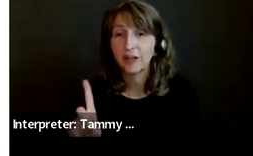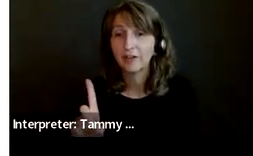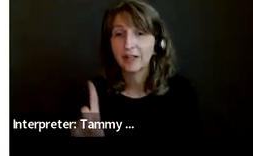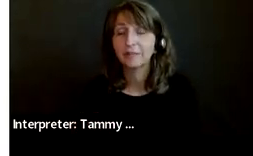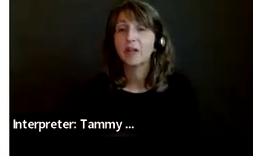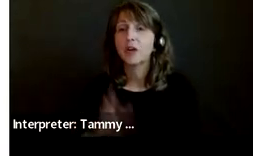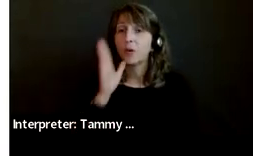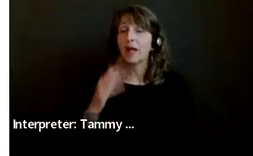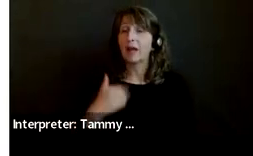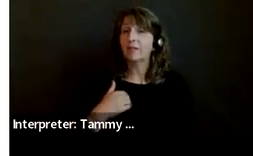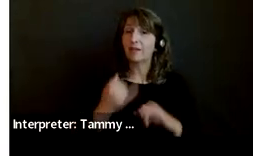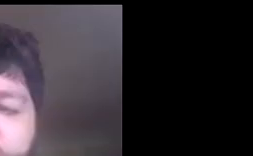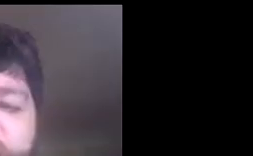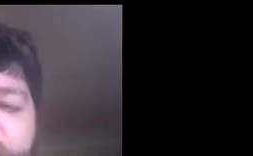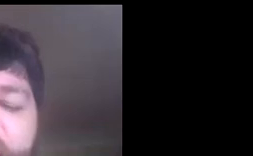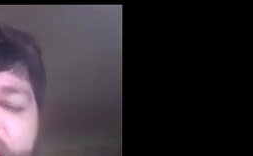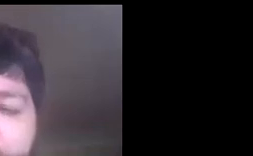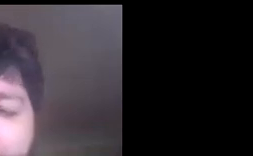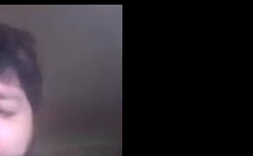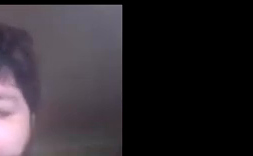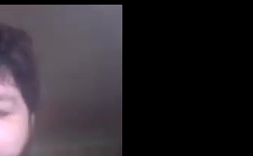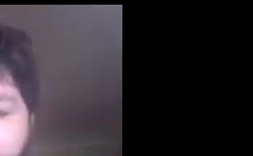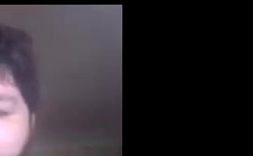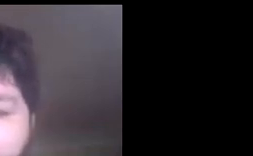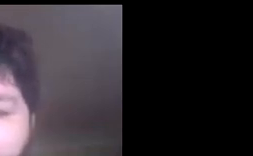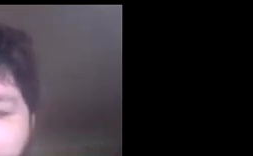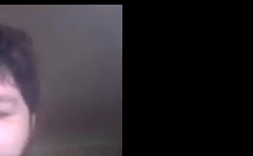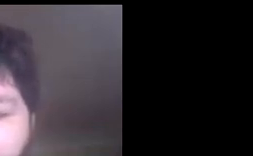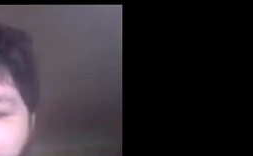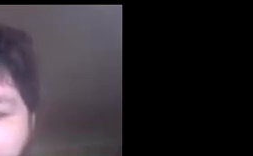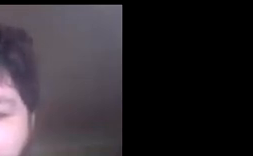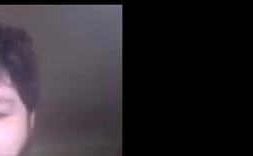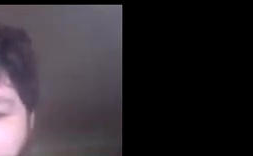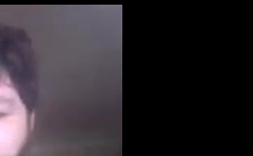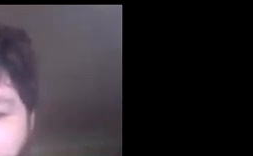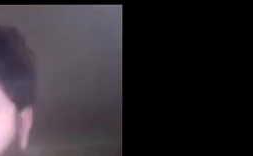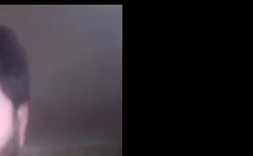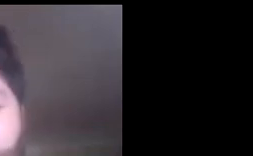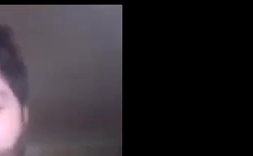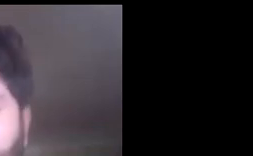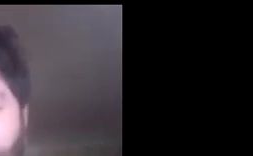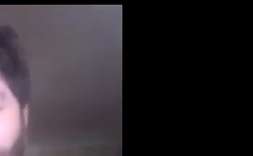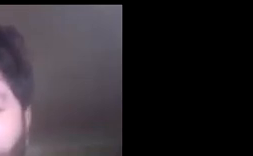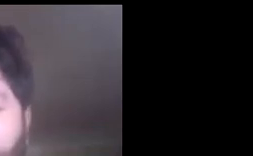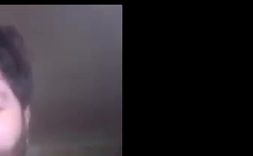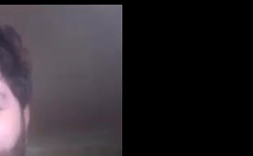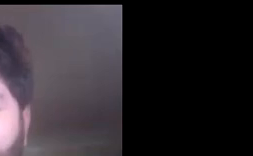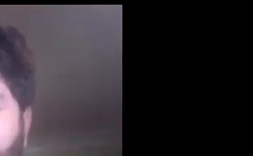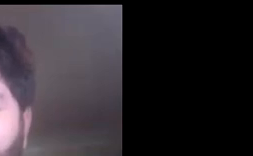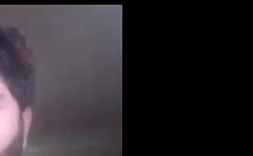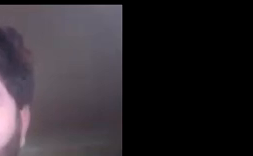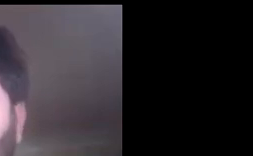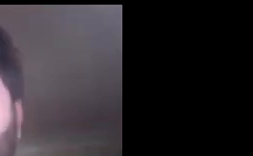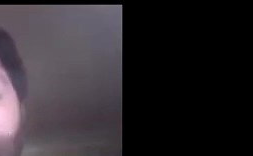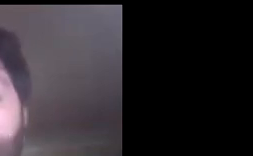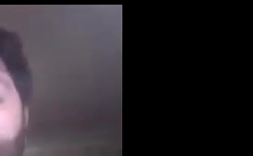M. You are welcome to stay on live. And Just join, jump right into the next presentation again.